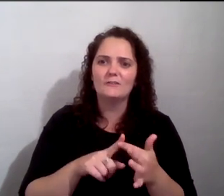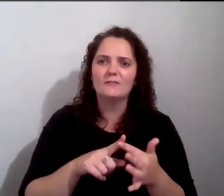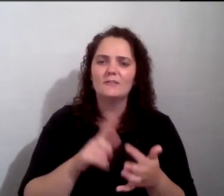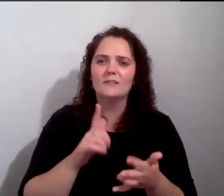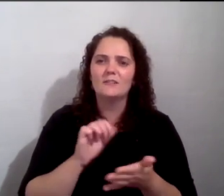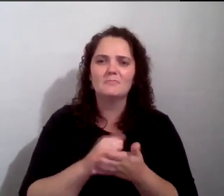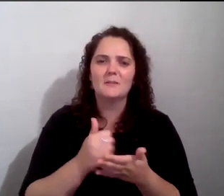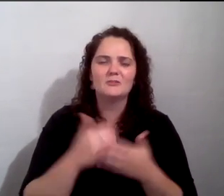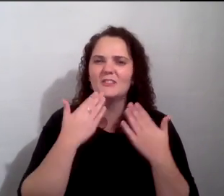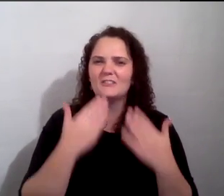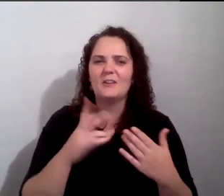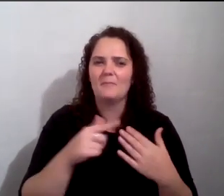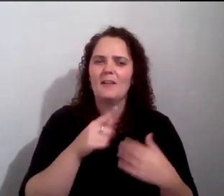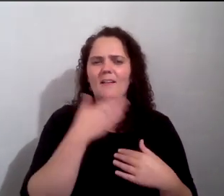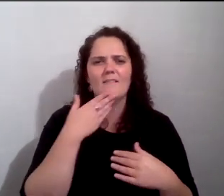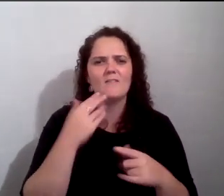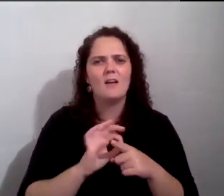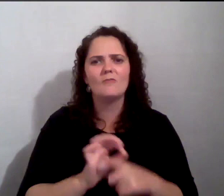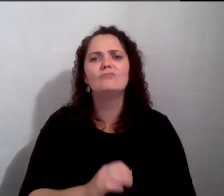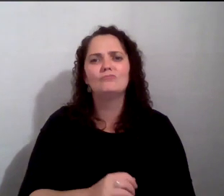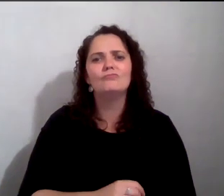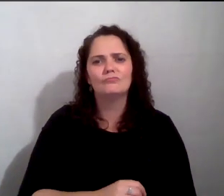Yeah I don't know what the relationship is with publishing with that.